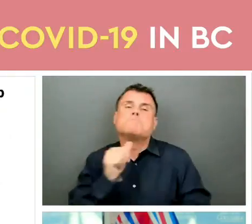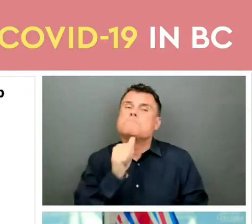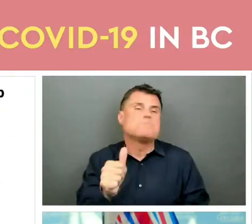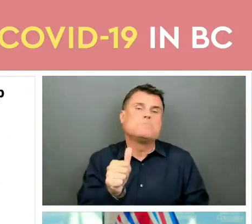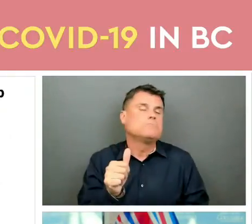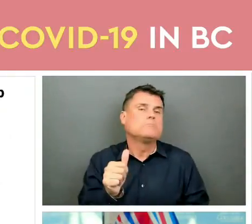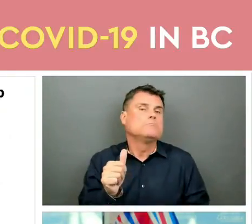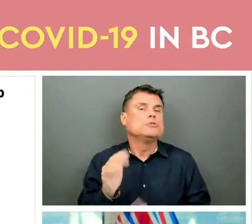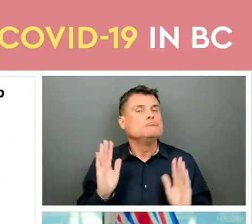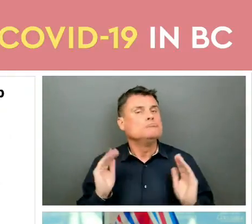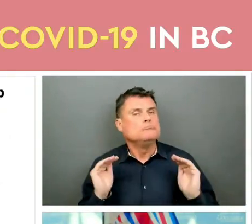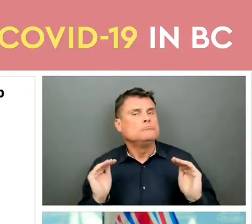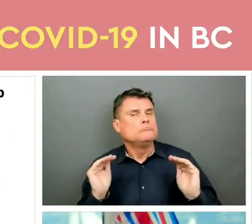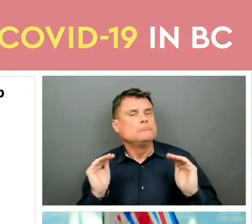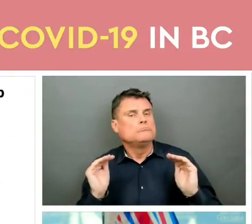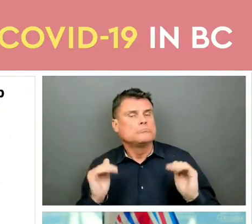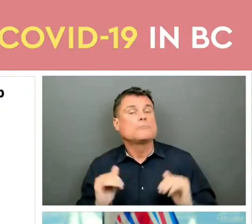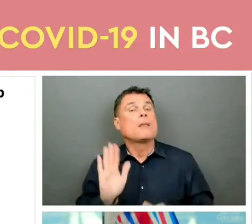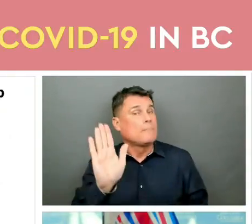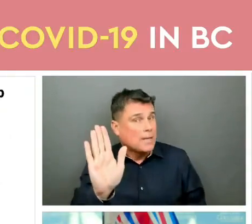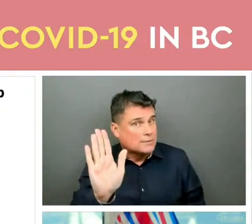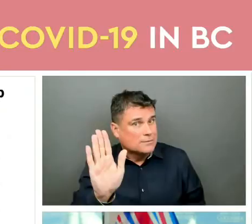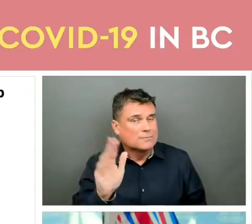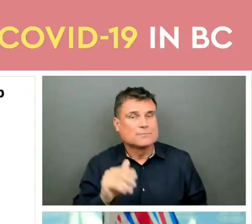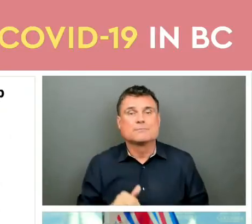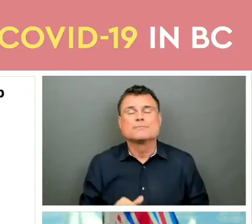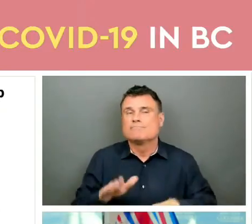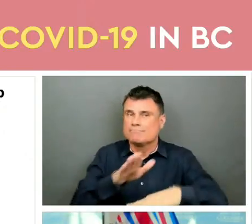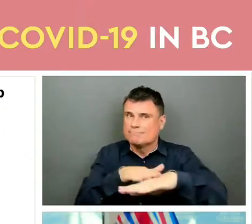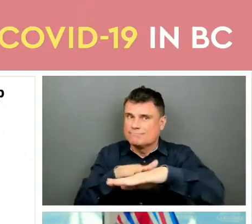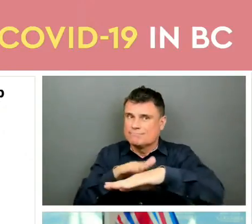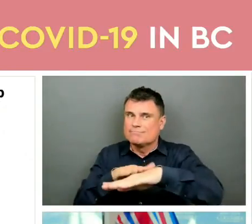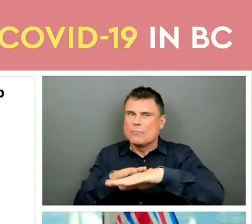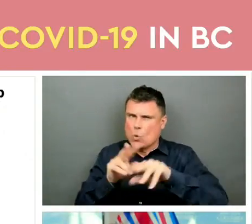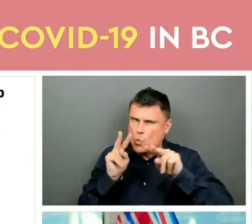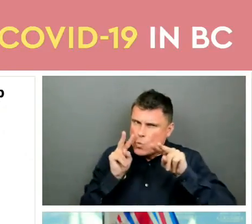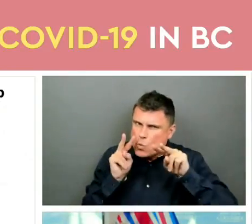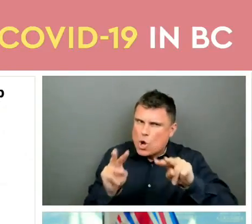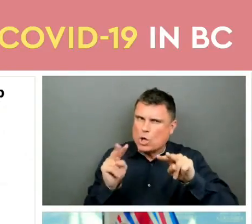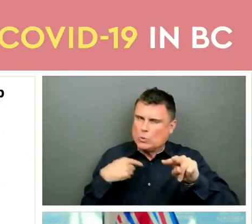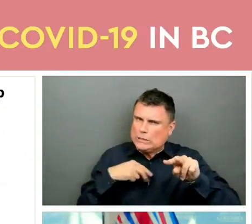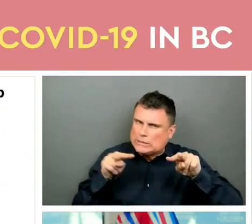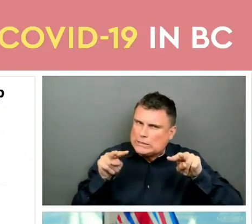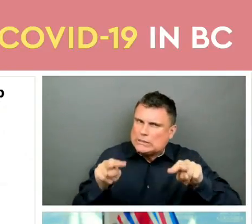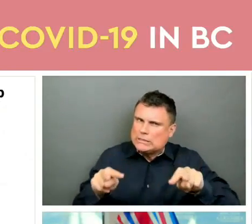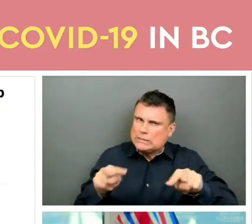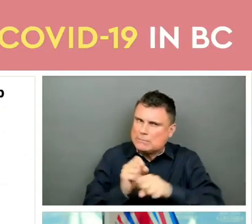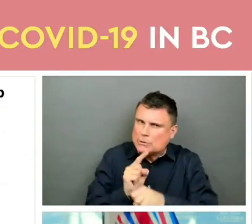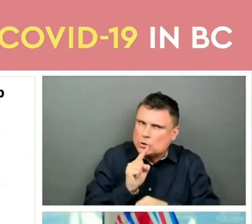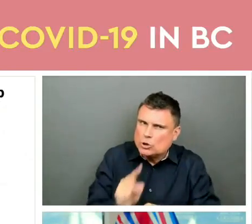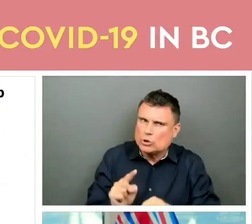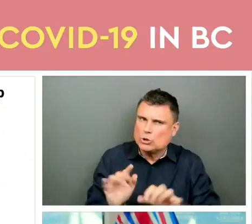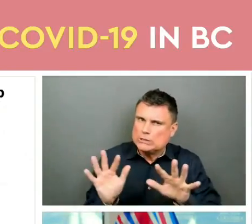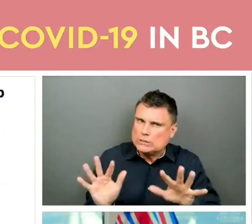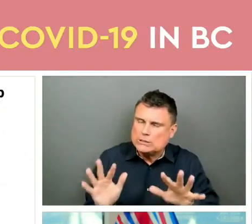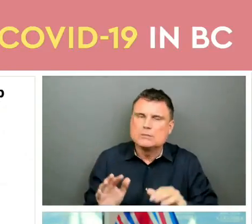seeing a DRA dramatic change in rates of hospitalization by age or variant, but a signal we need to continue to